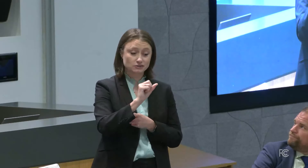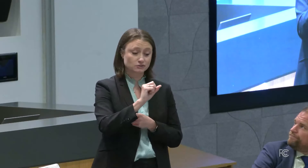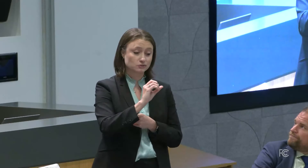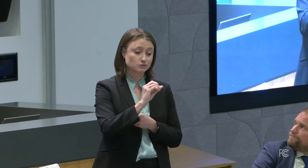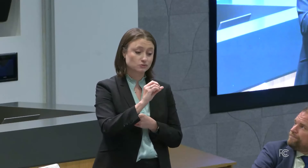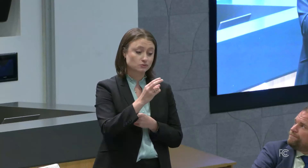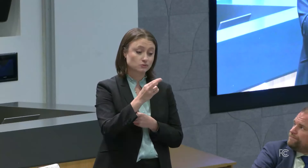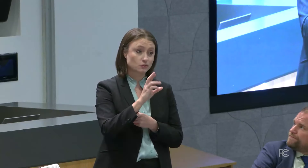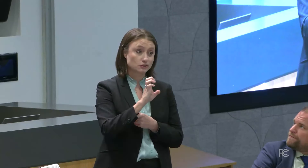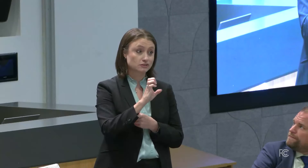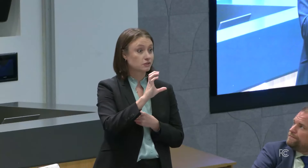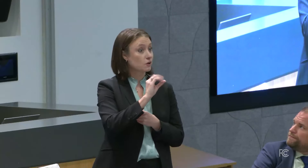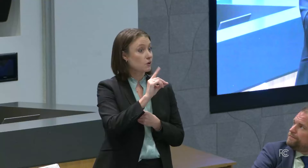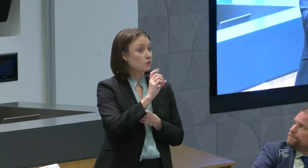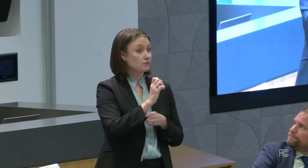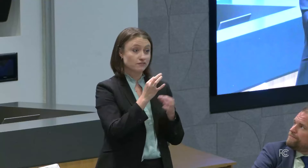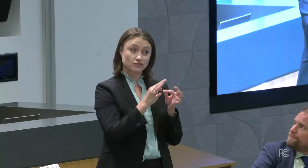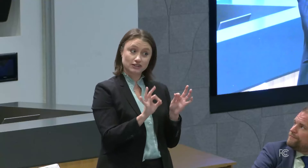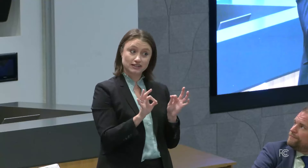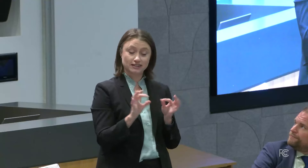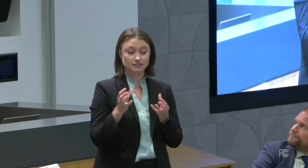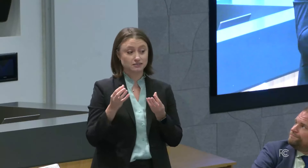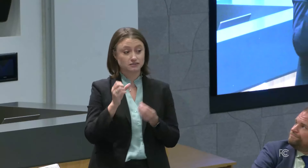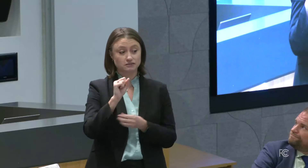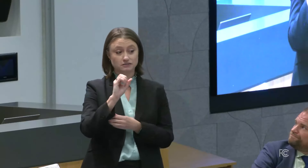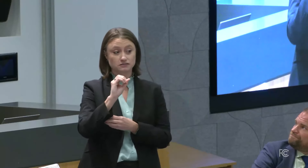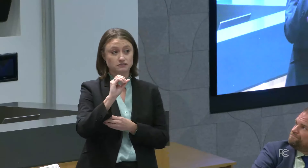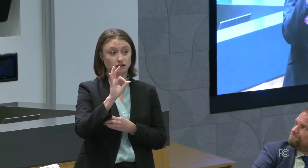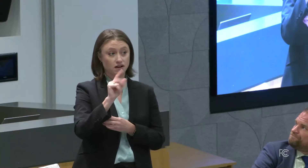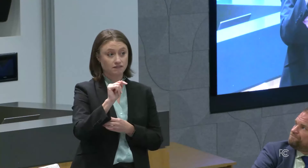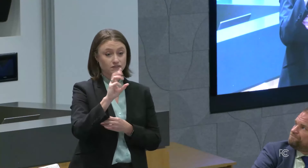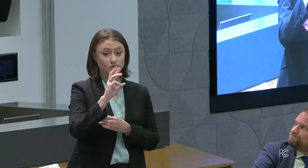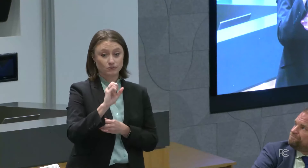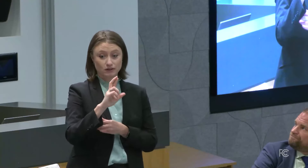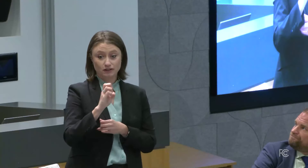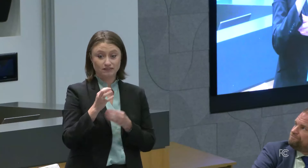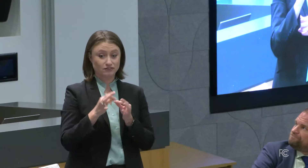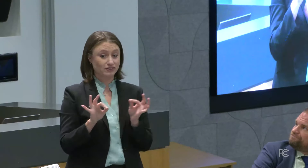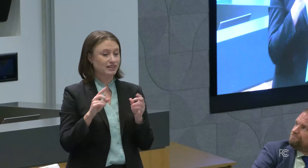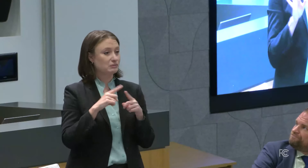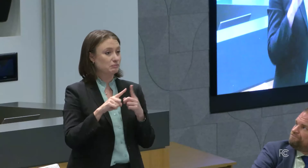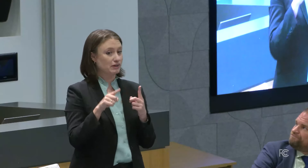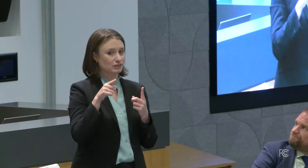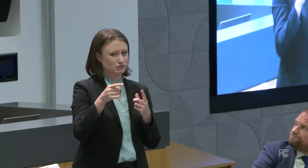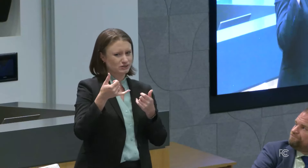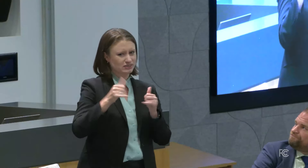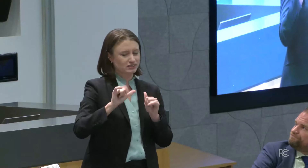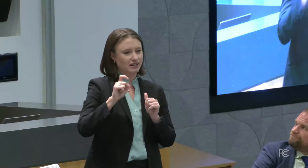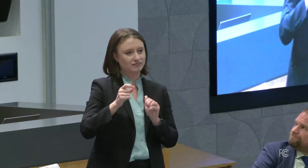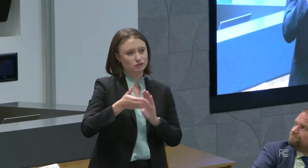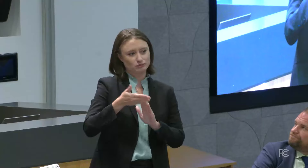DIFFERENT OPTIONS. ONE WAS DOING IT IN-HOUSE. AND WE EXPLAINED TO THEM